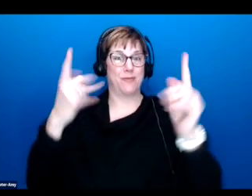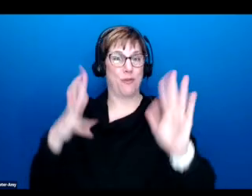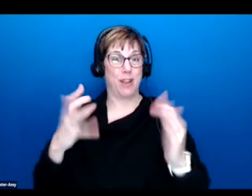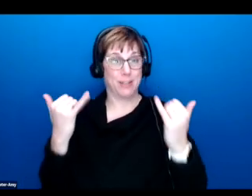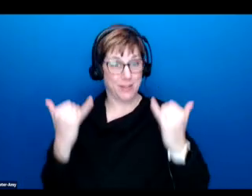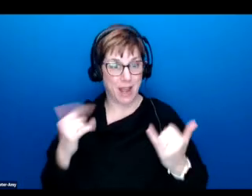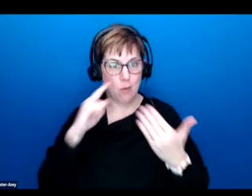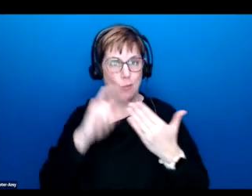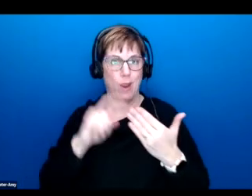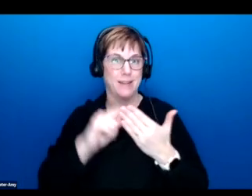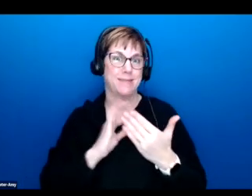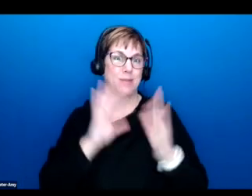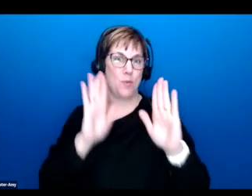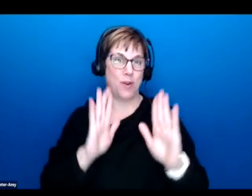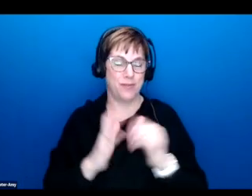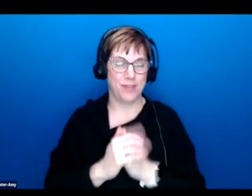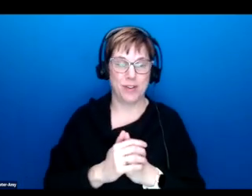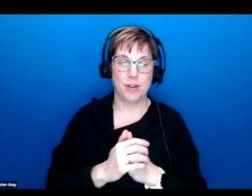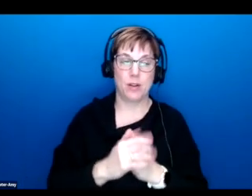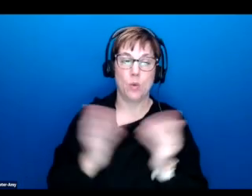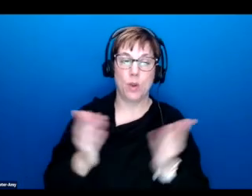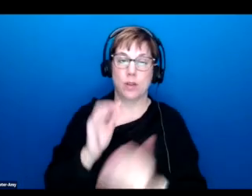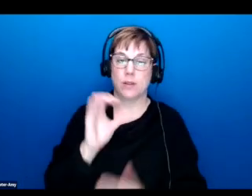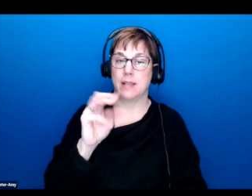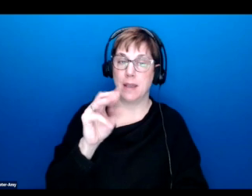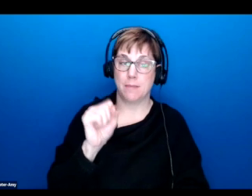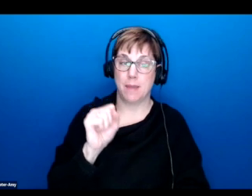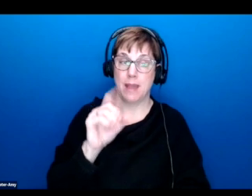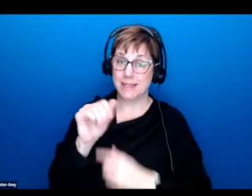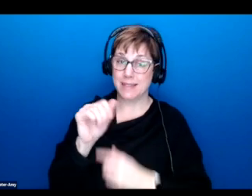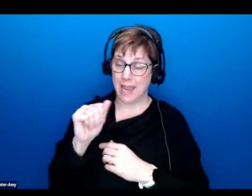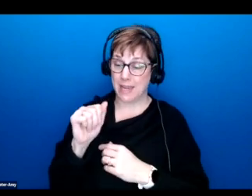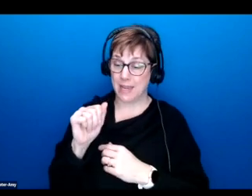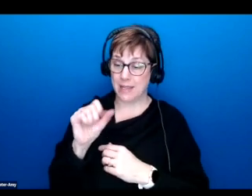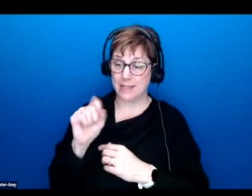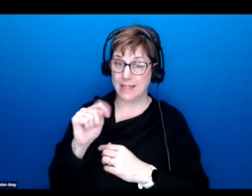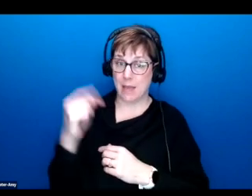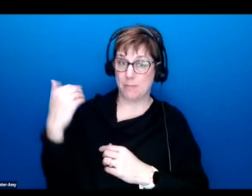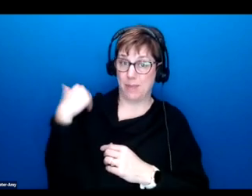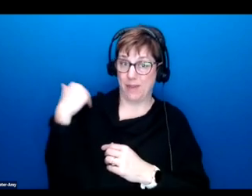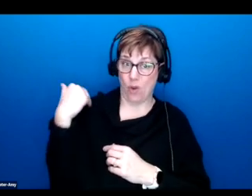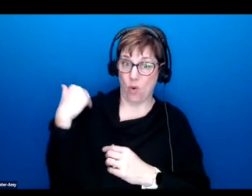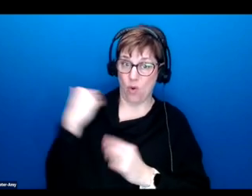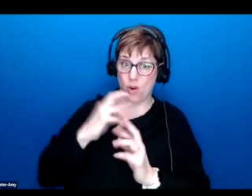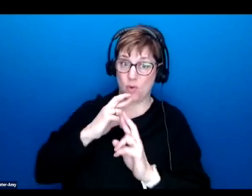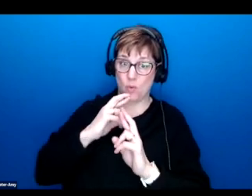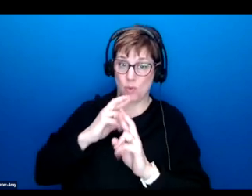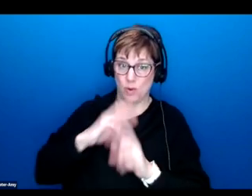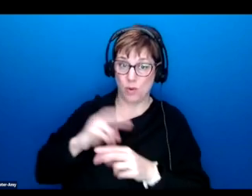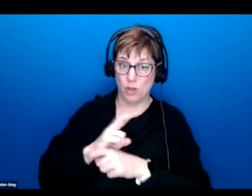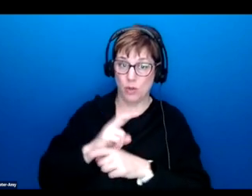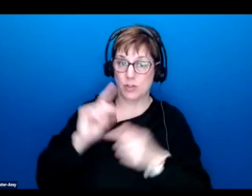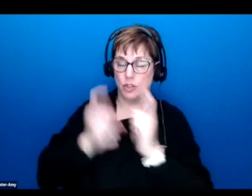First, we encourage CMS to switch the dataset that they were using for these reports to T-MSIS.